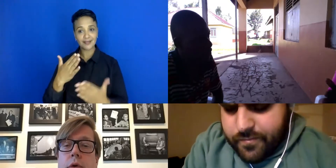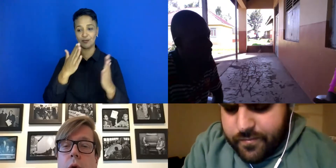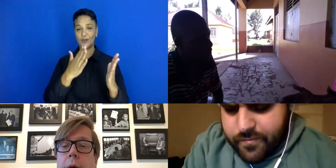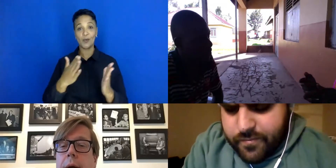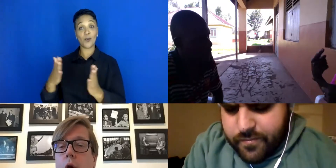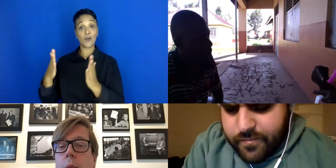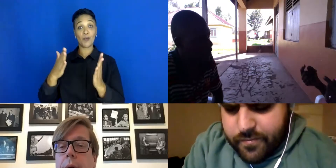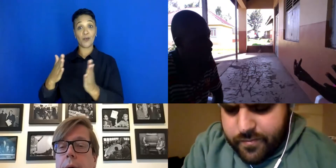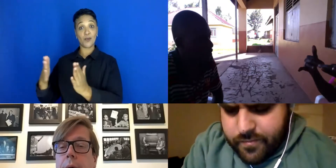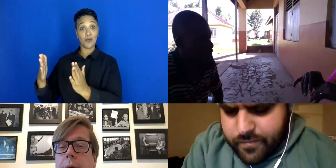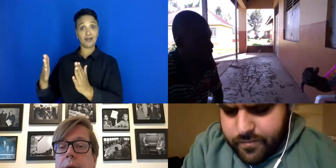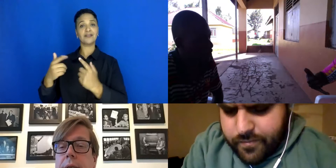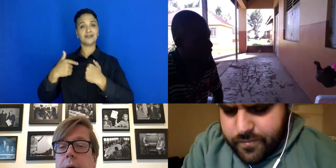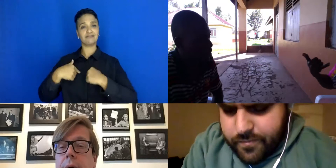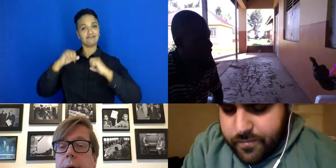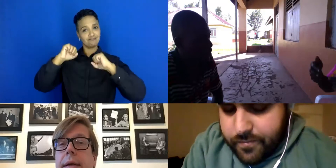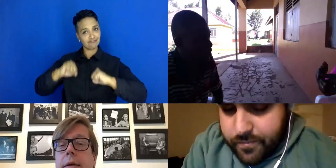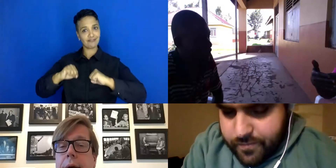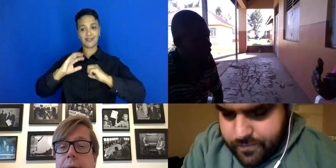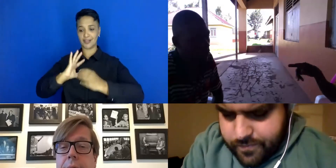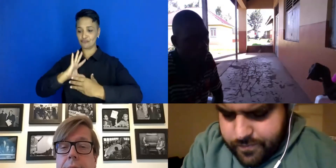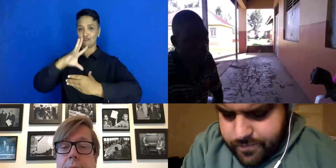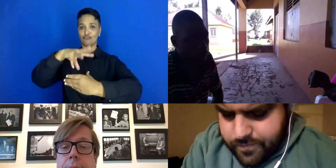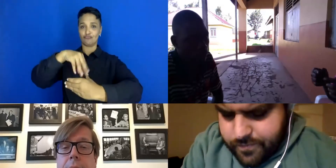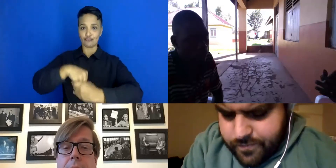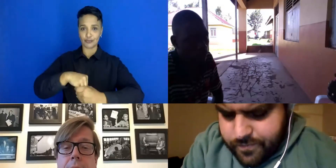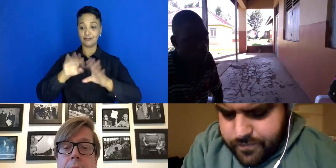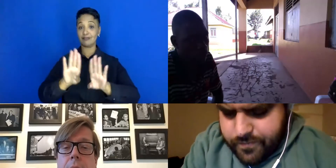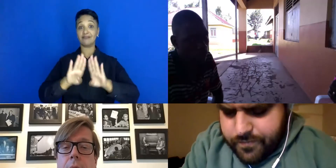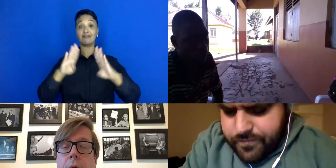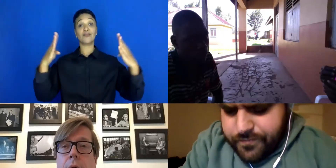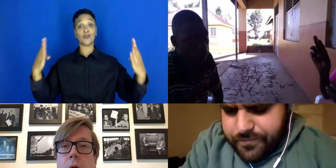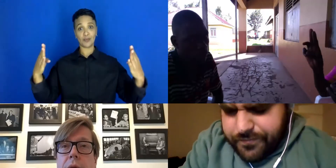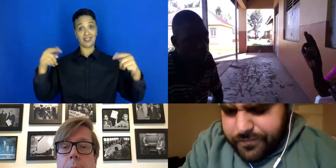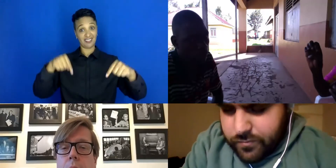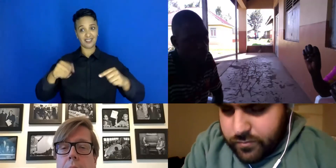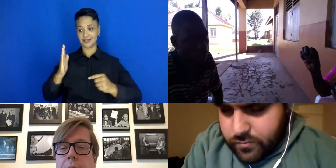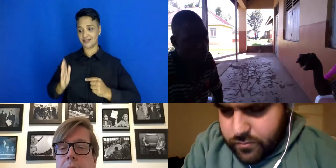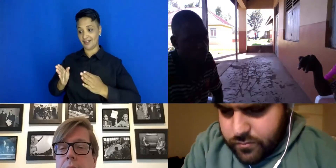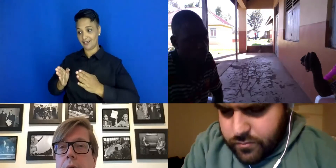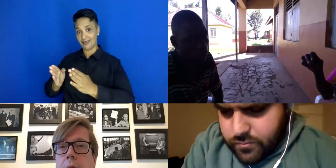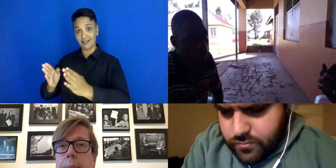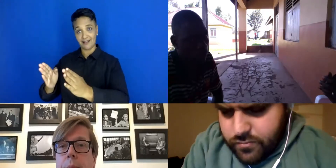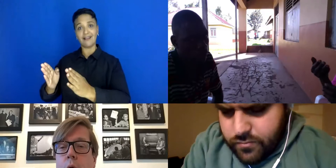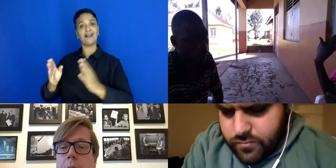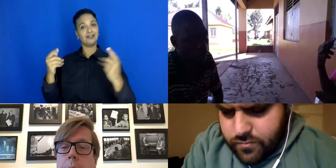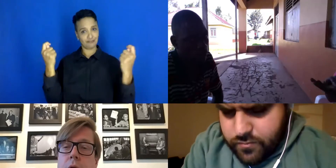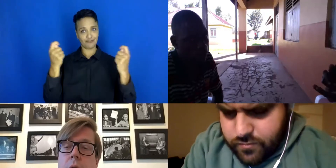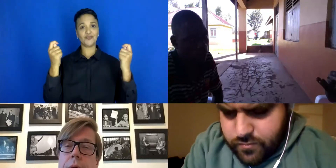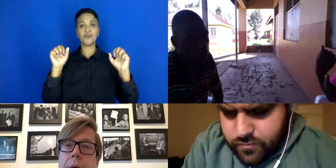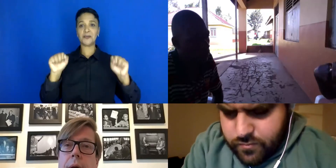join and open uh this vital side event uh november last year the permanent mission of finland